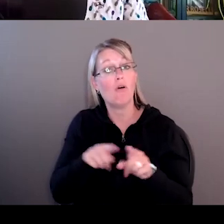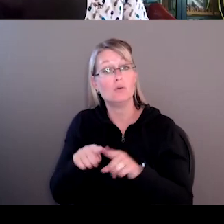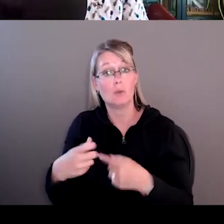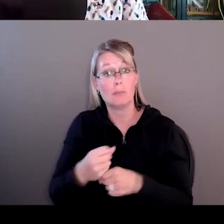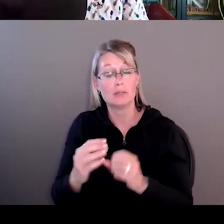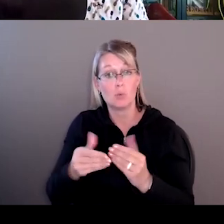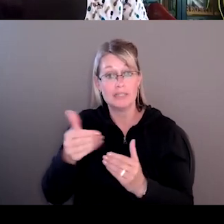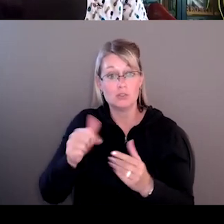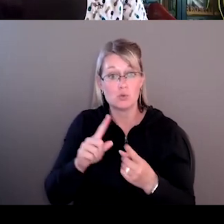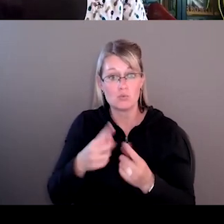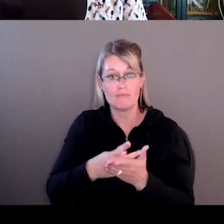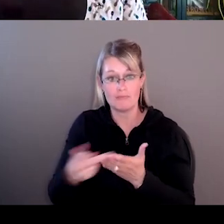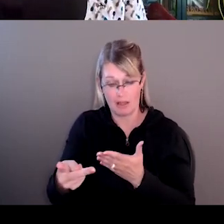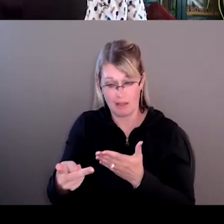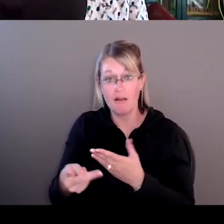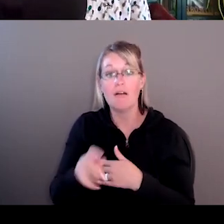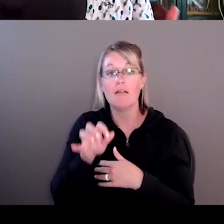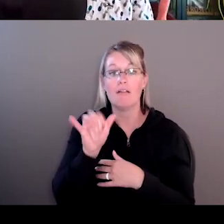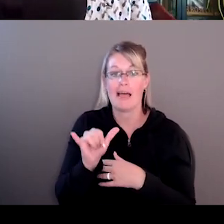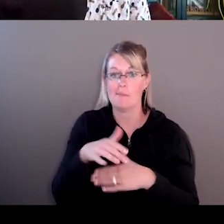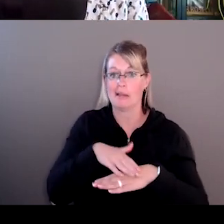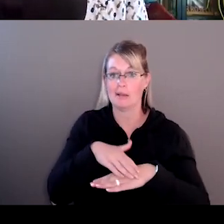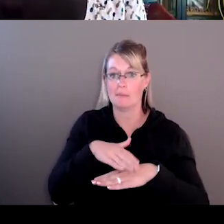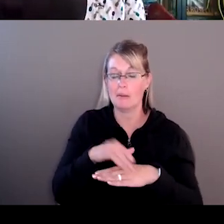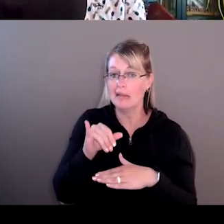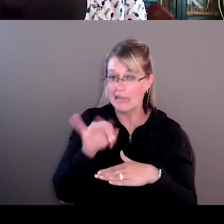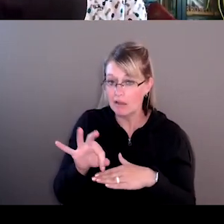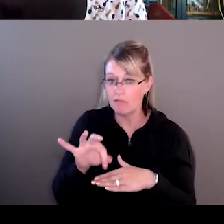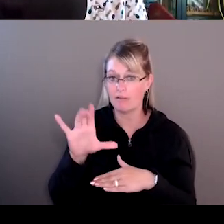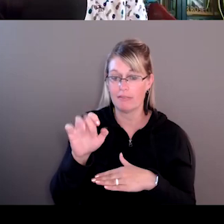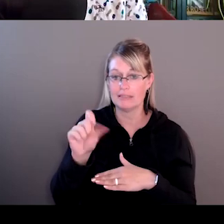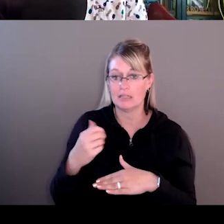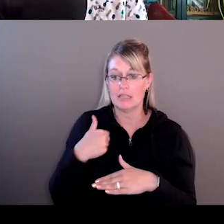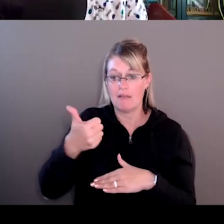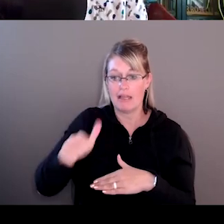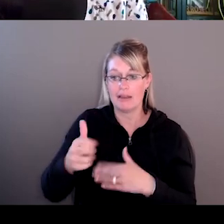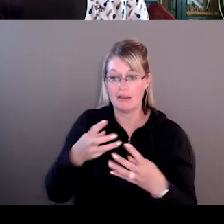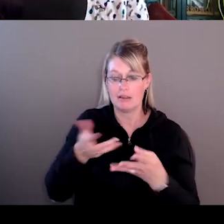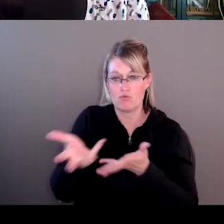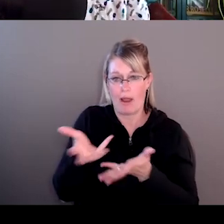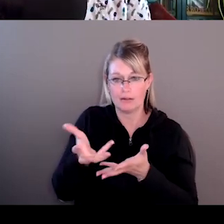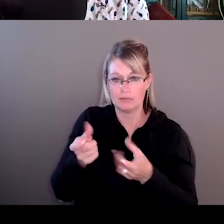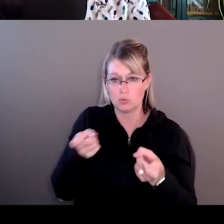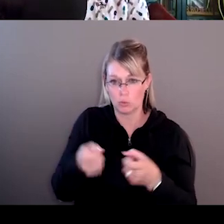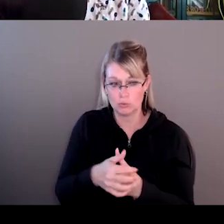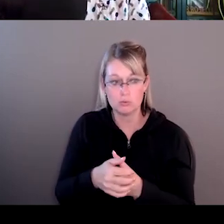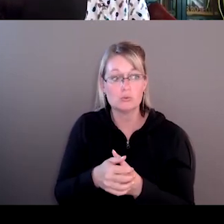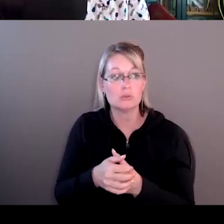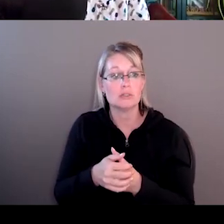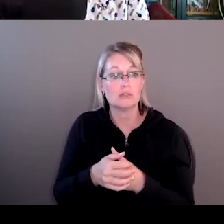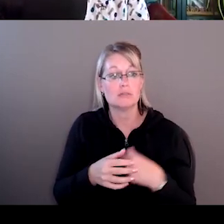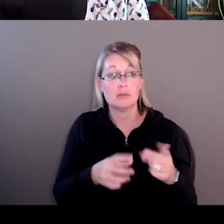the focus not obscured minimum, encase those cells have any interactive controls. I have a video here